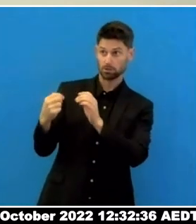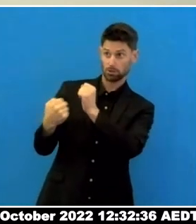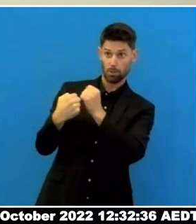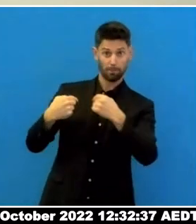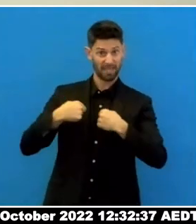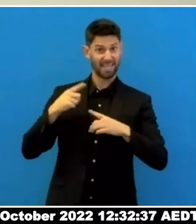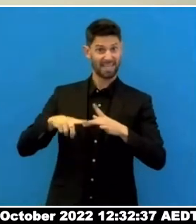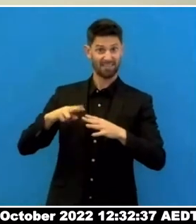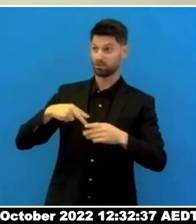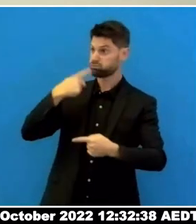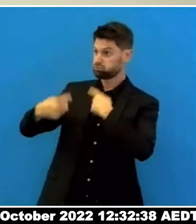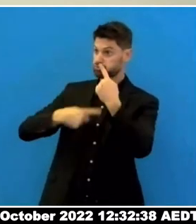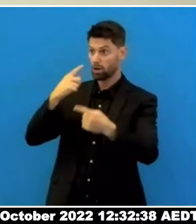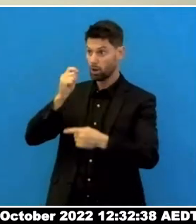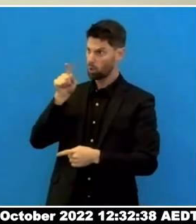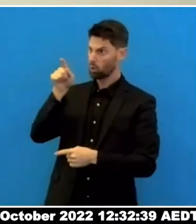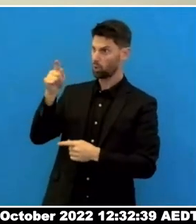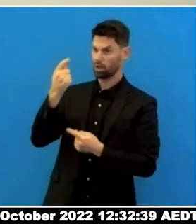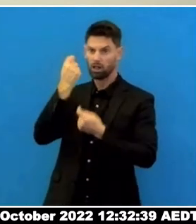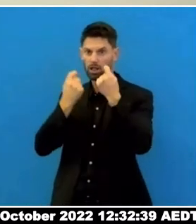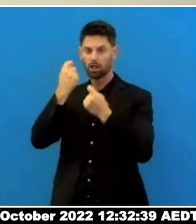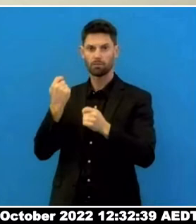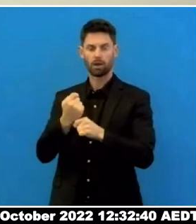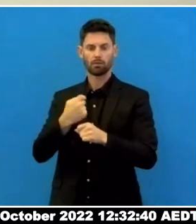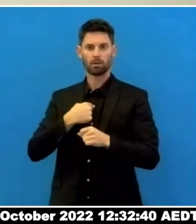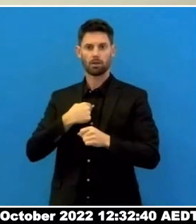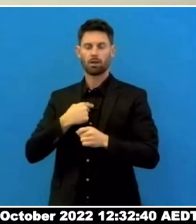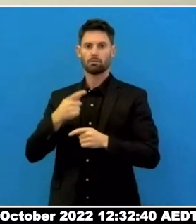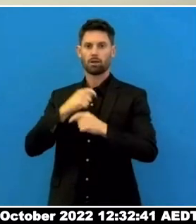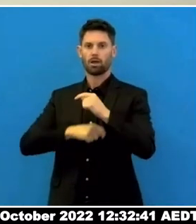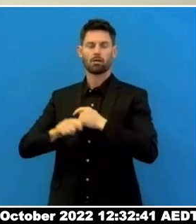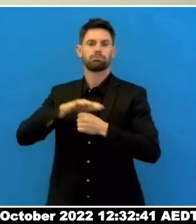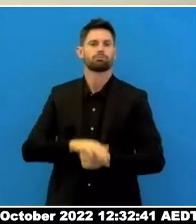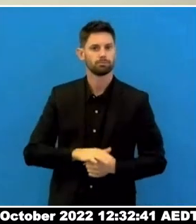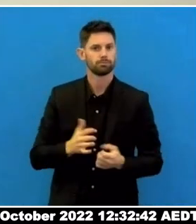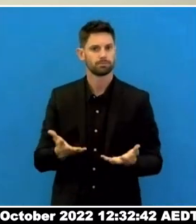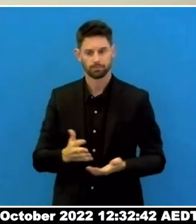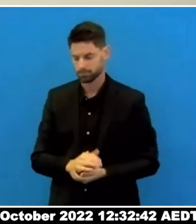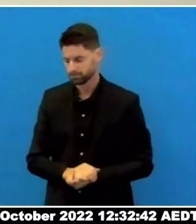what they have to say or not. Now, there are some examples, and I will just give